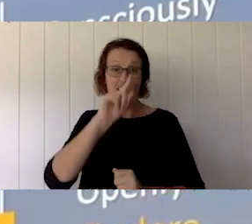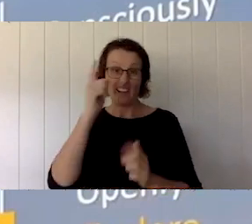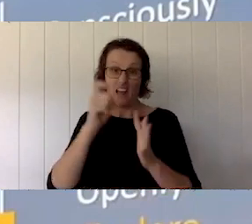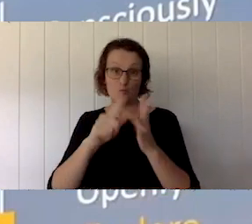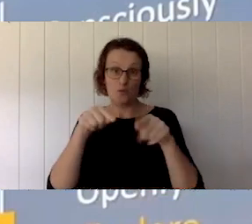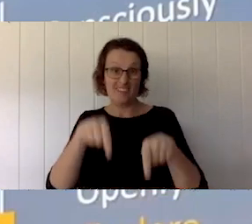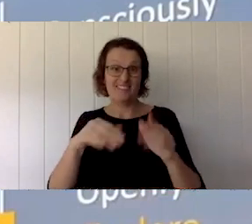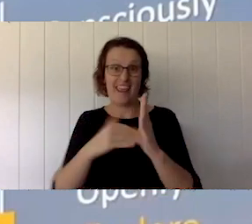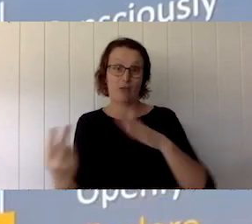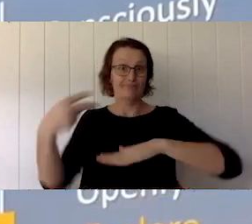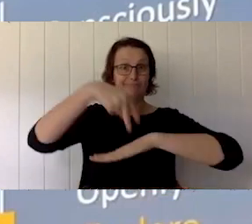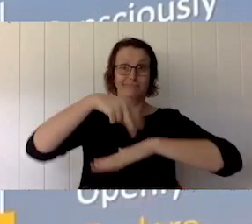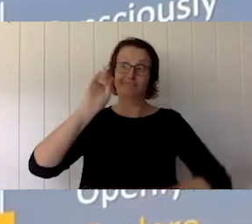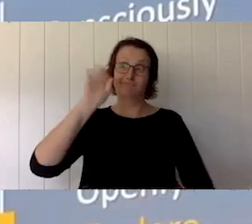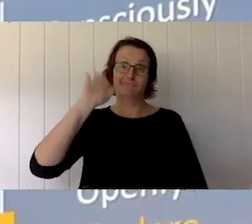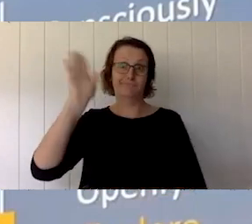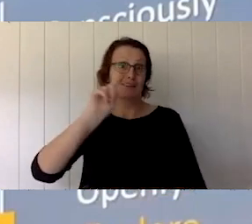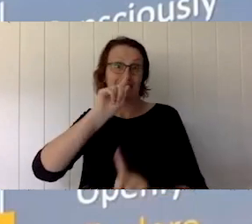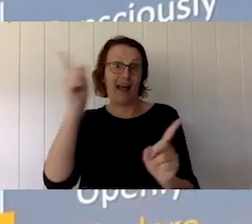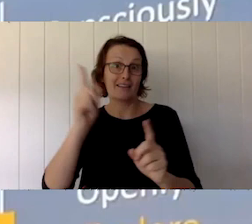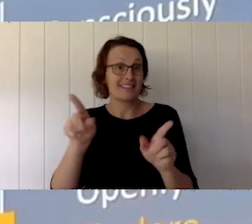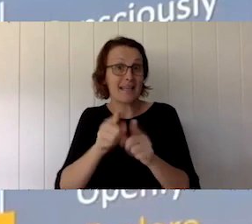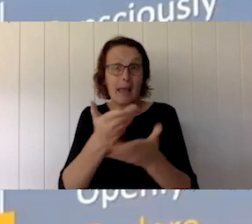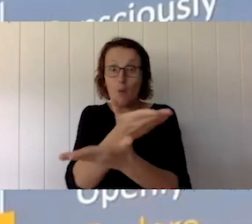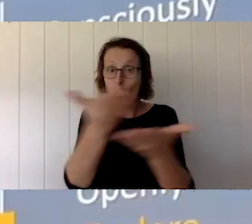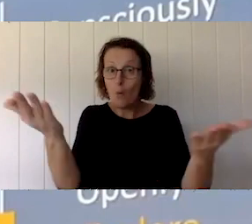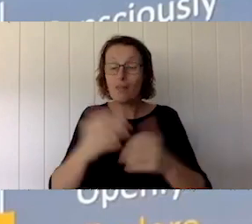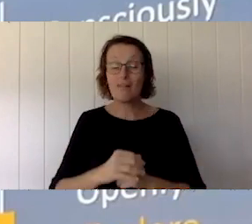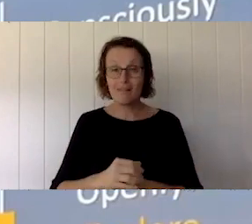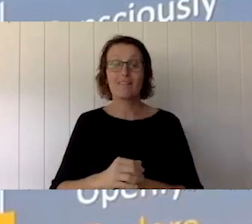As you can probably imagine, like many of us are going through, the